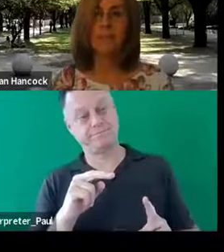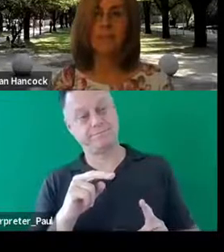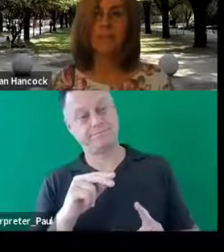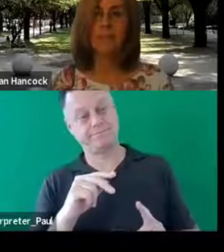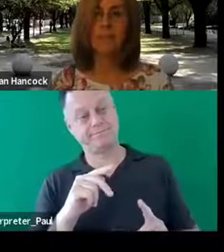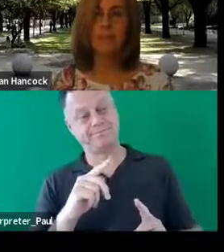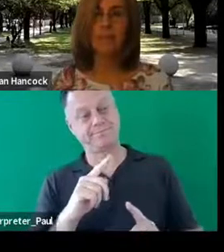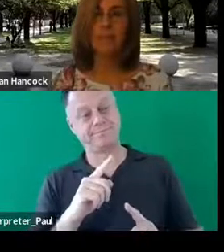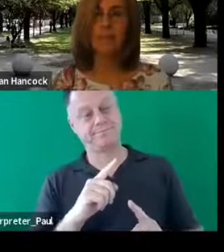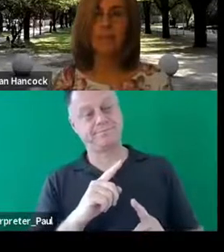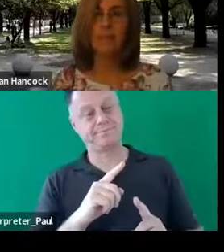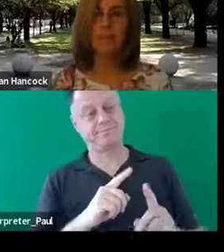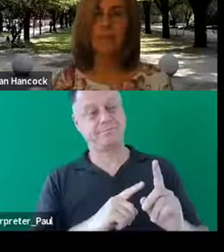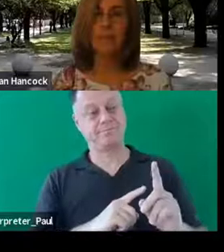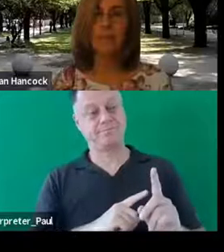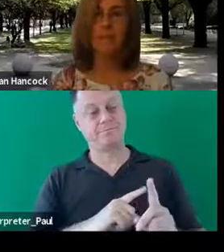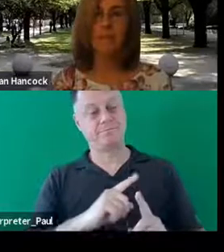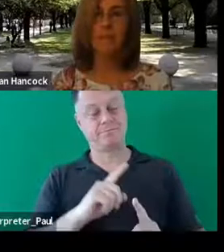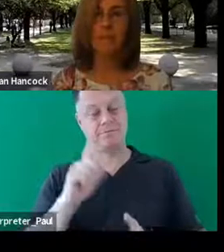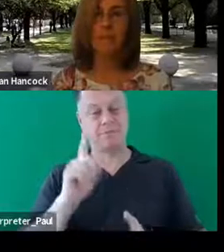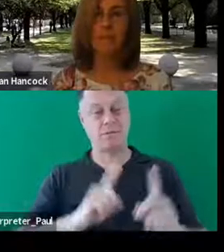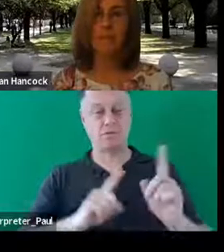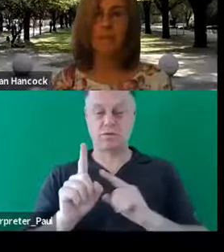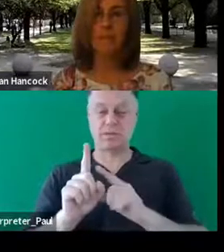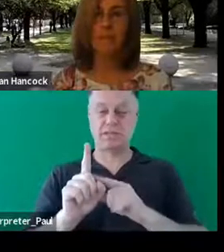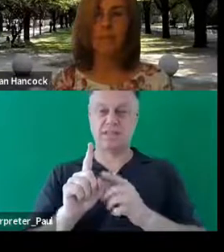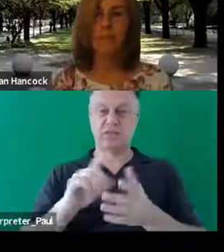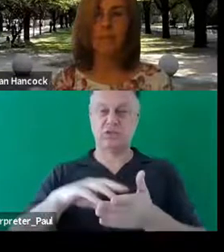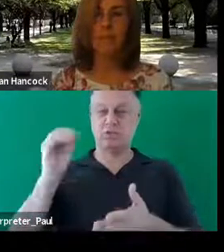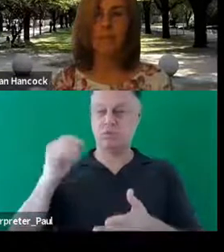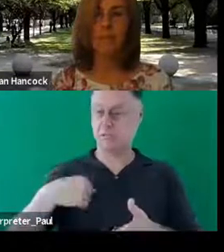at being students, that’s why we employ them. It’s not something that a staff person could do